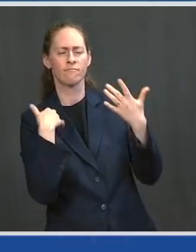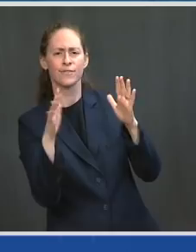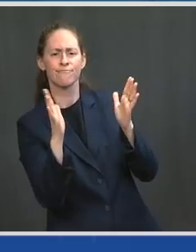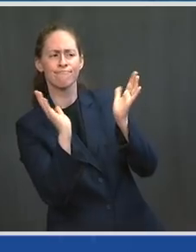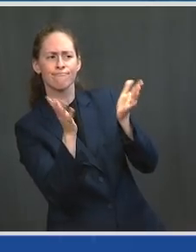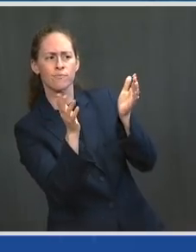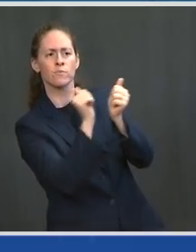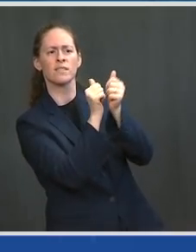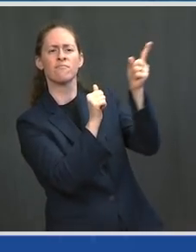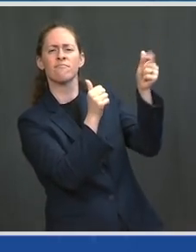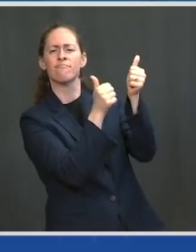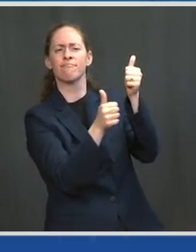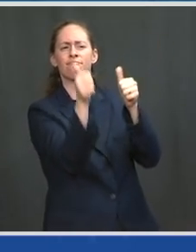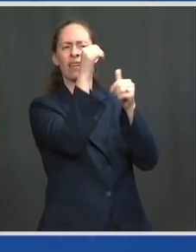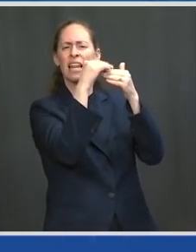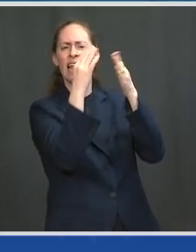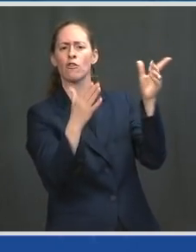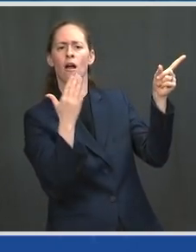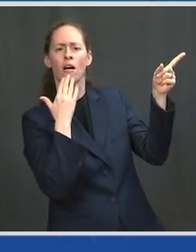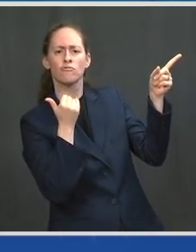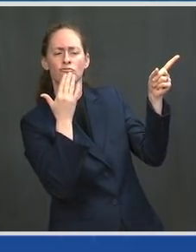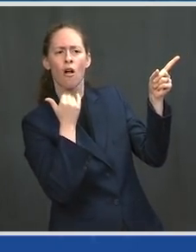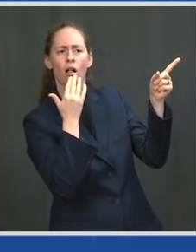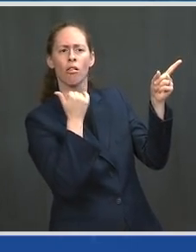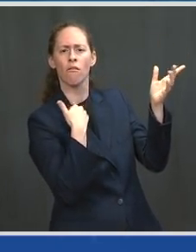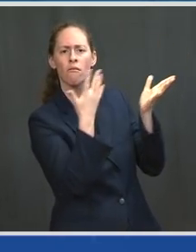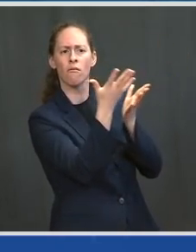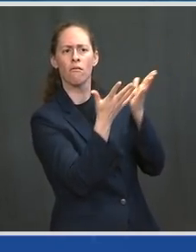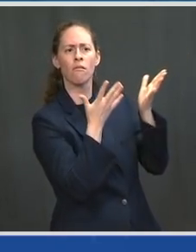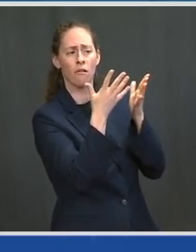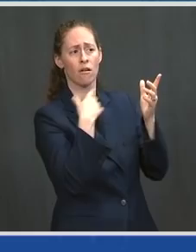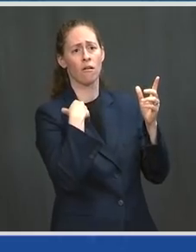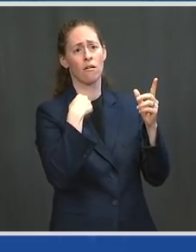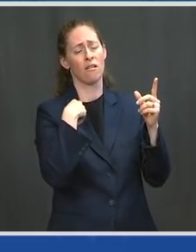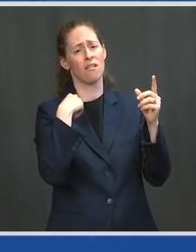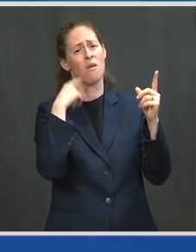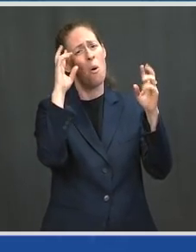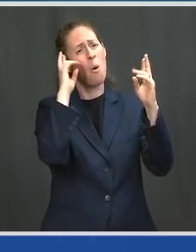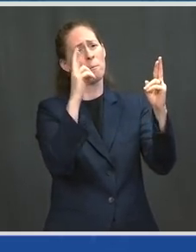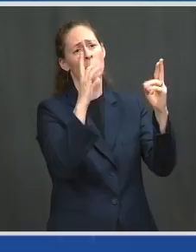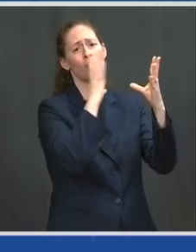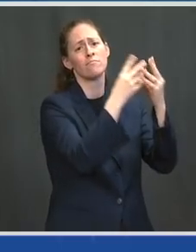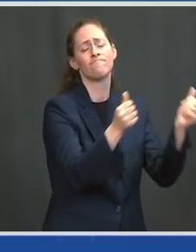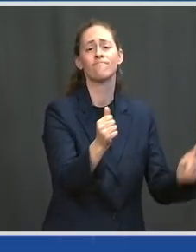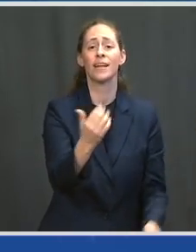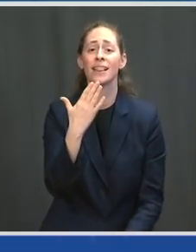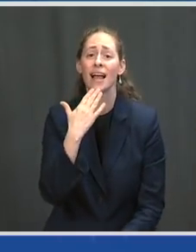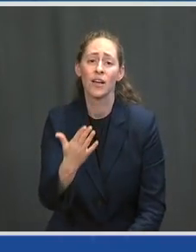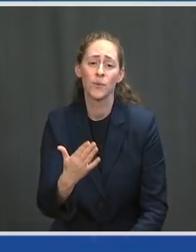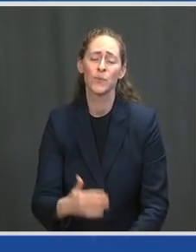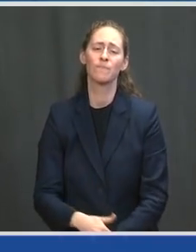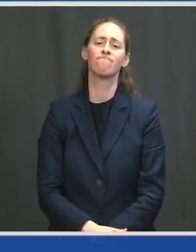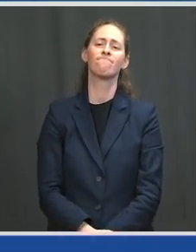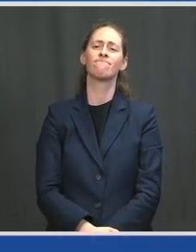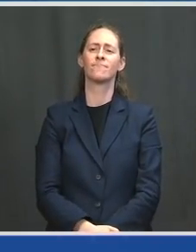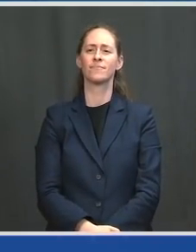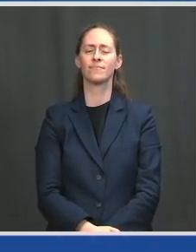this coming to a conclusion sooner than later. Thank you. The Press: What's your take on the end of your meeting, sir? Were you optimistic coming out of it today?